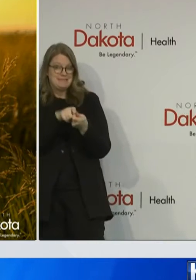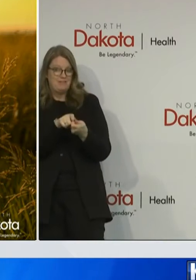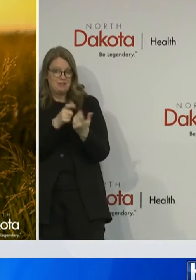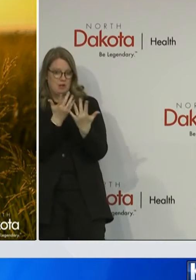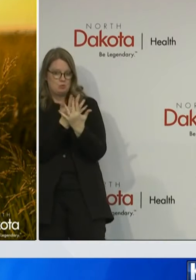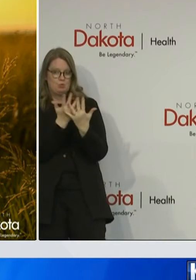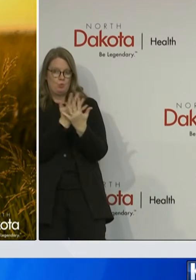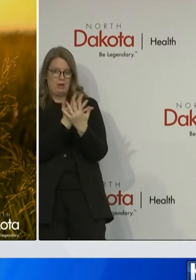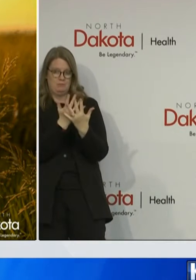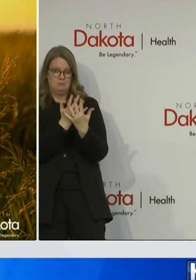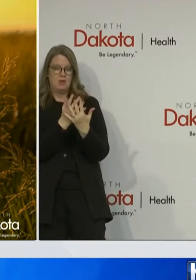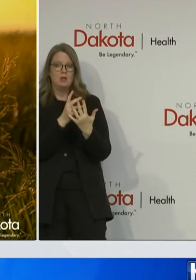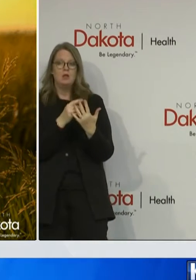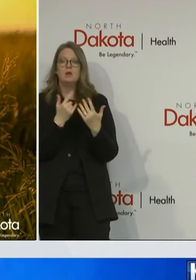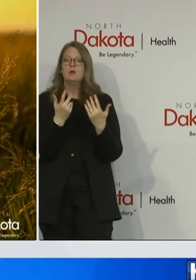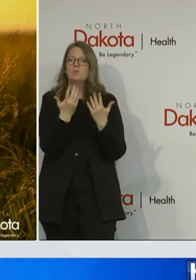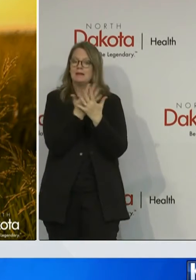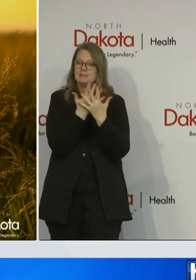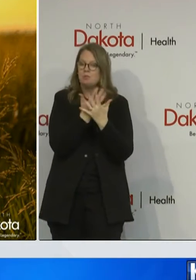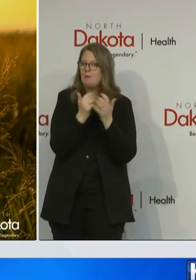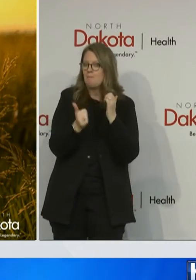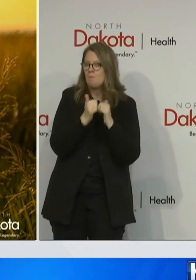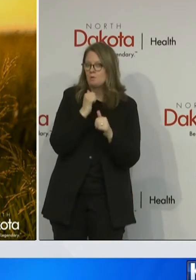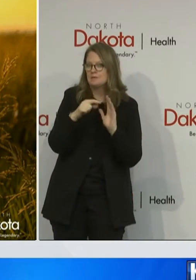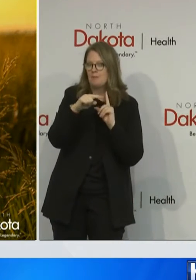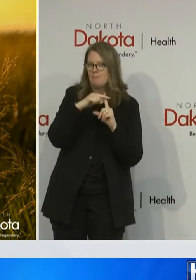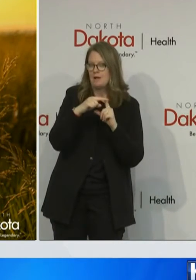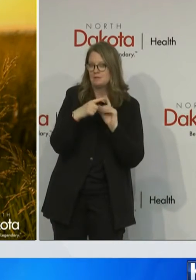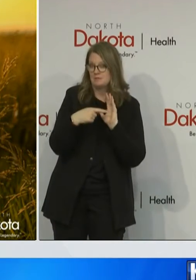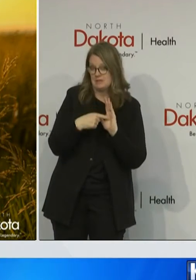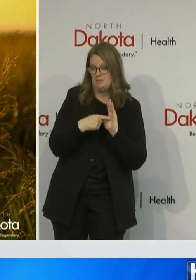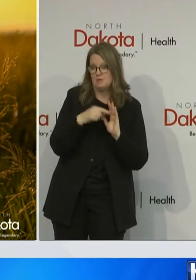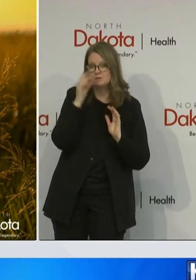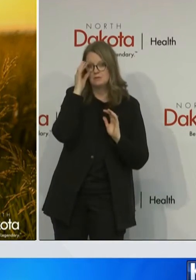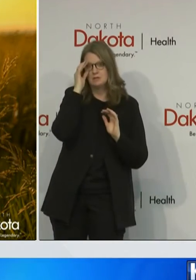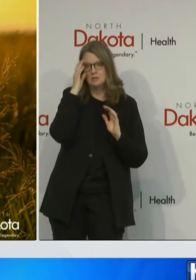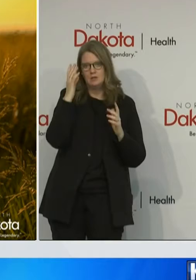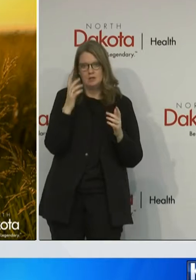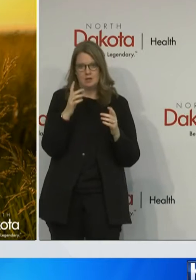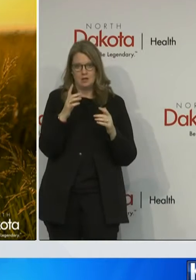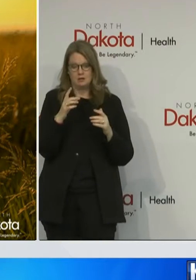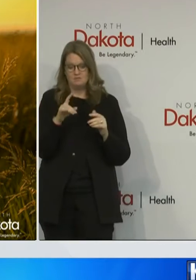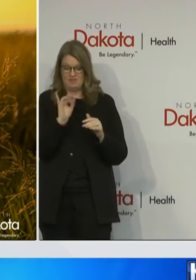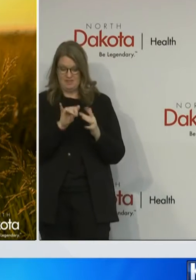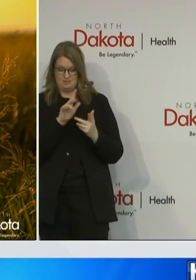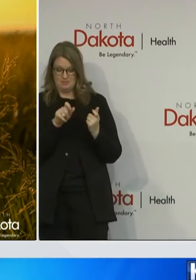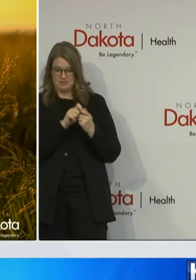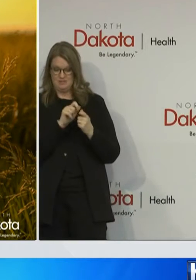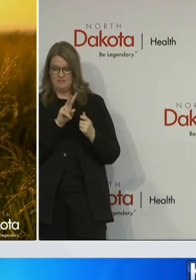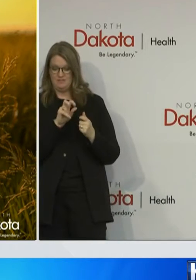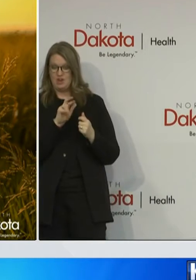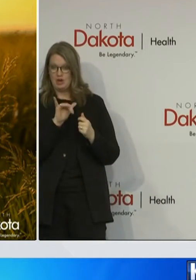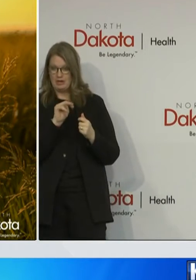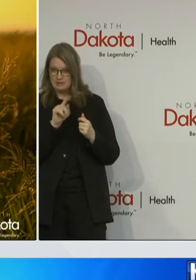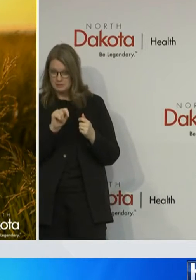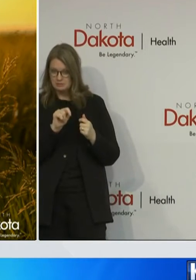IDENTIFY THEM HOPEFULLY AS SOON AS WE SEE THEM ENTER OUR STATE. TO DO THAT WERE BEING VERY STRATEGIC AND HOW WERE SCREENING RESULTS. WERE ACTUALLY ABLE TO SCREEN